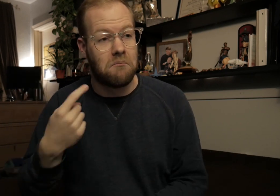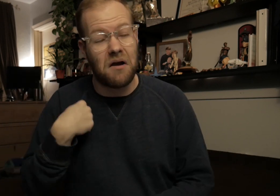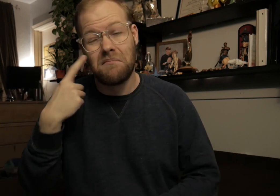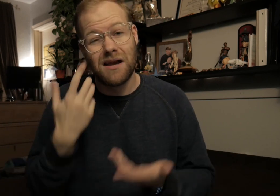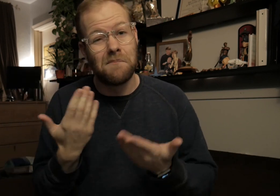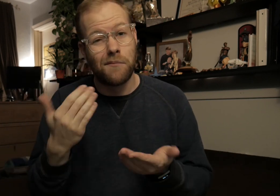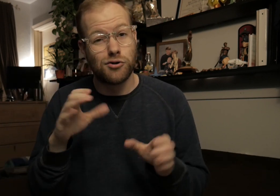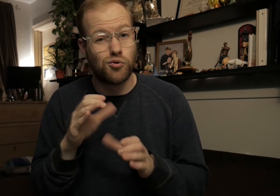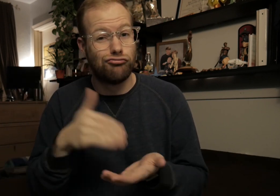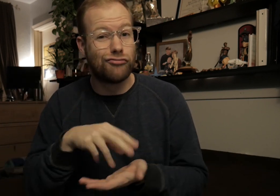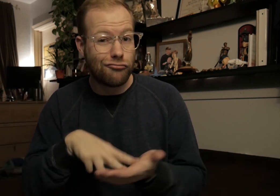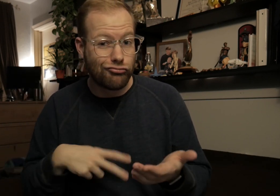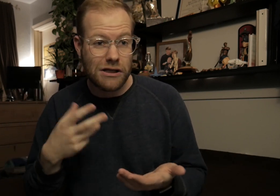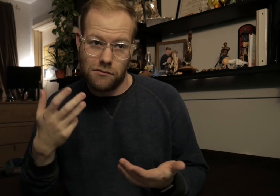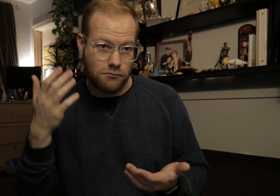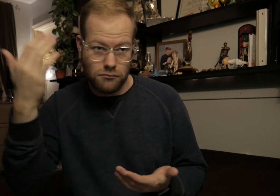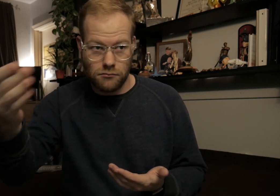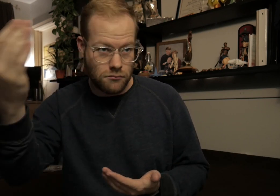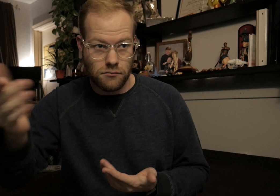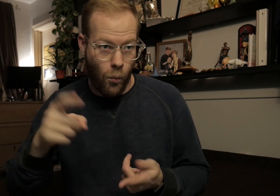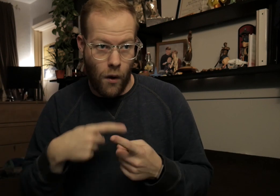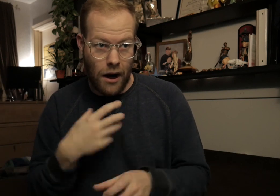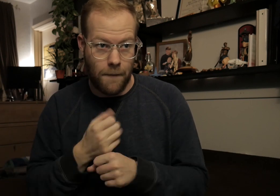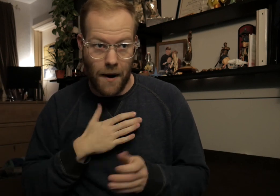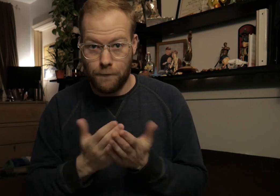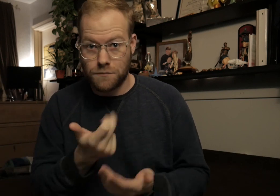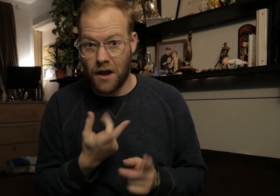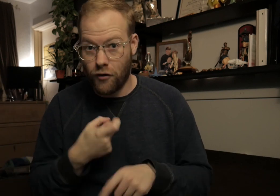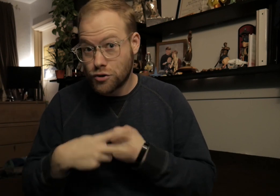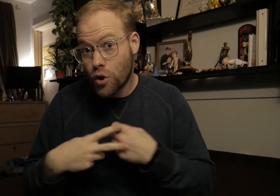I'm thinking about maybe doing a re-read someday when I get my books back from storage.